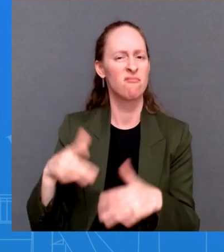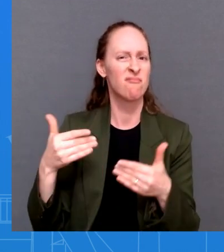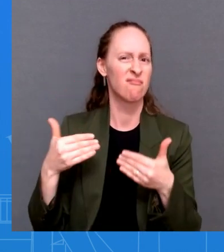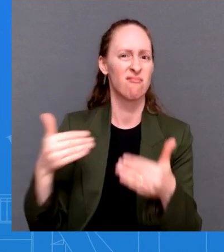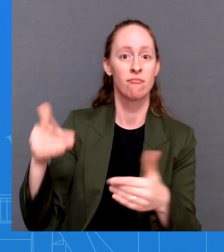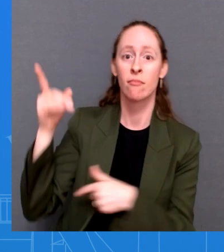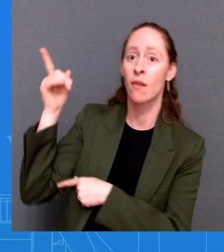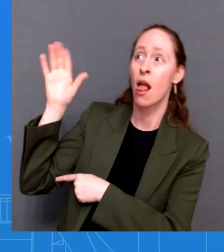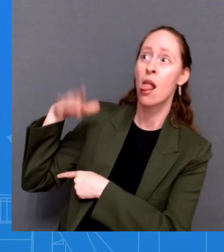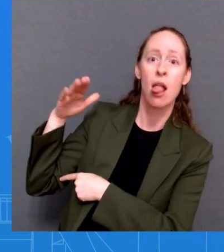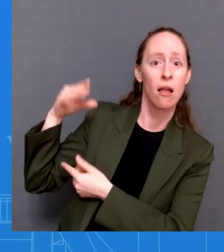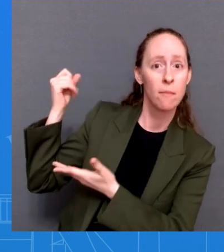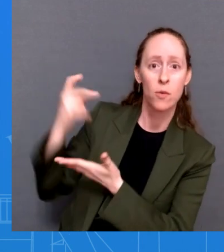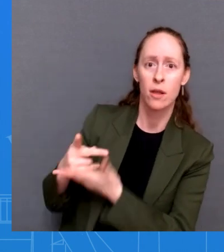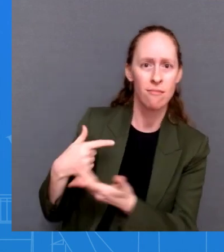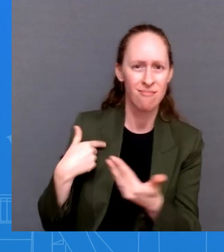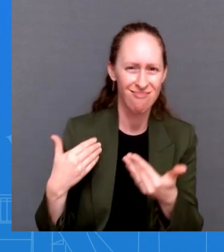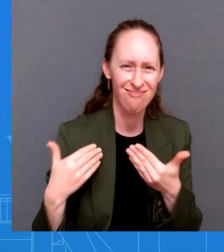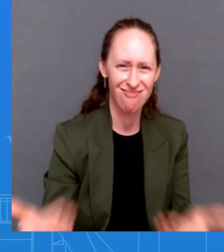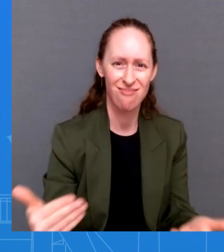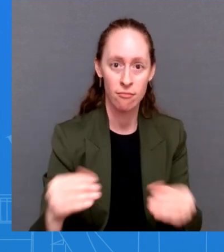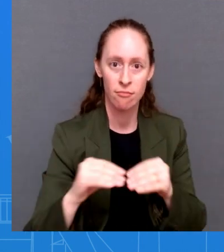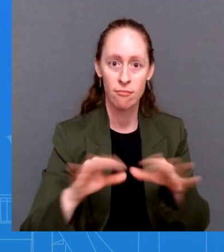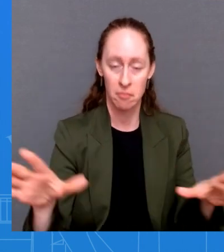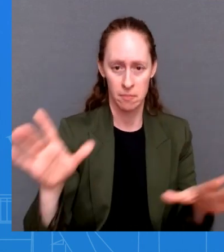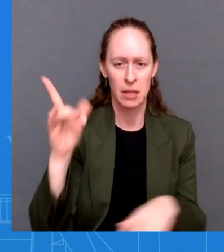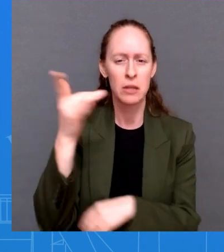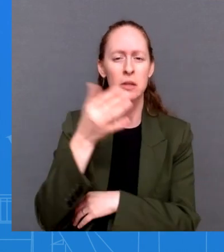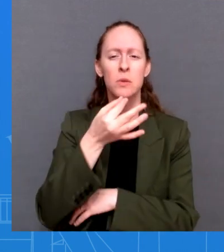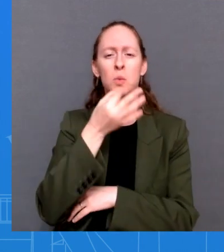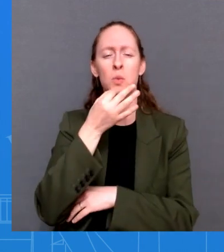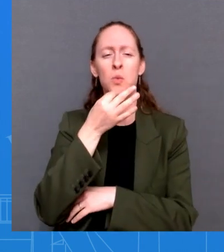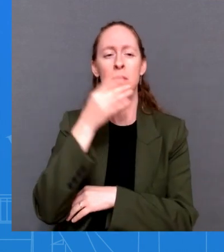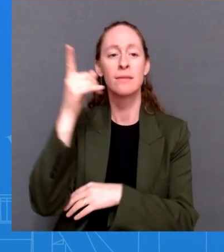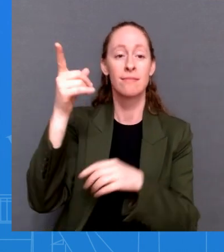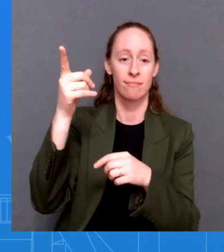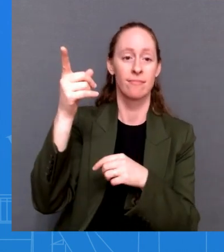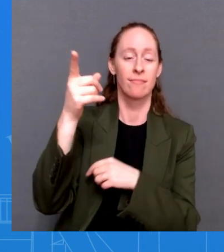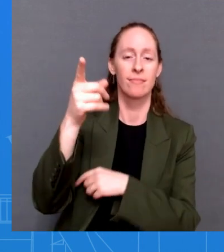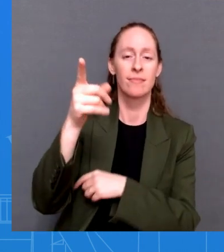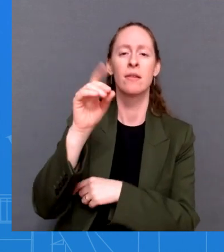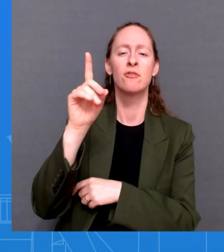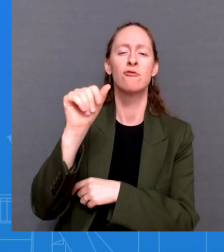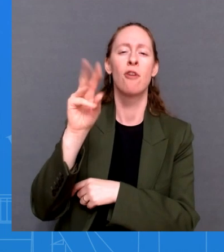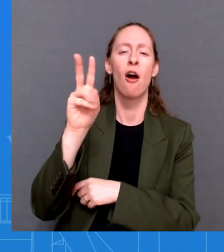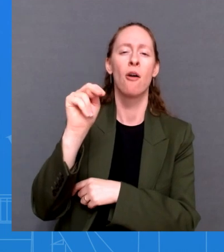We're approaching having enough vaccine for everyone in the at risk community to receive two doses of vaccine.